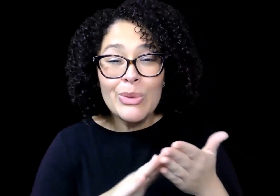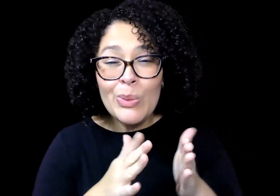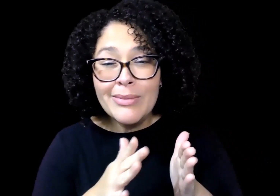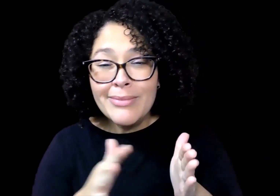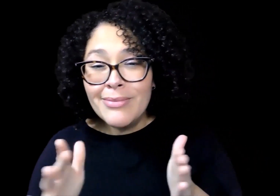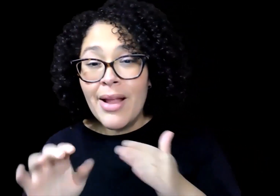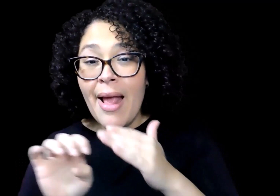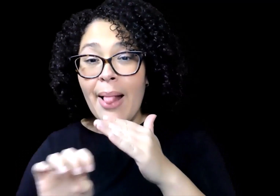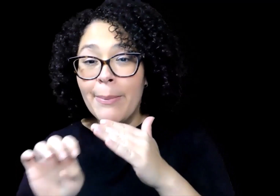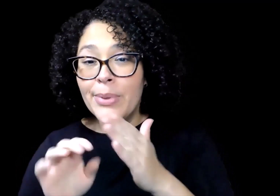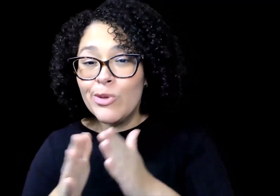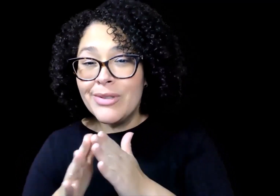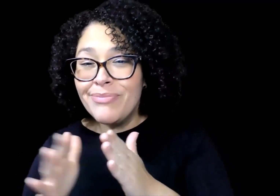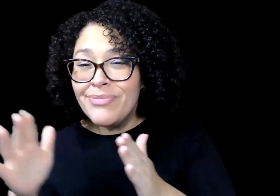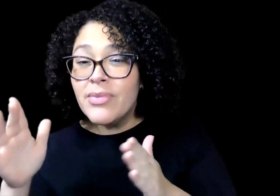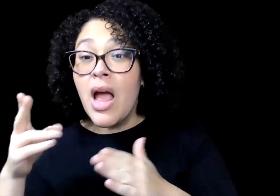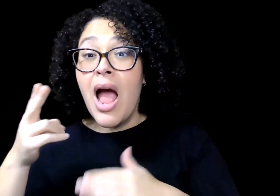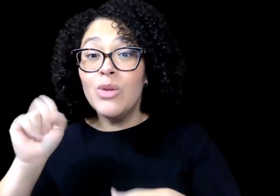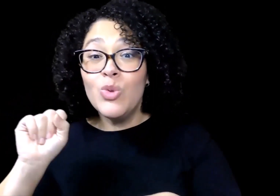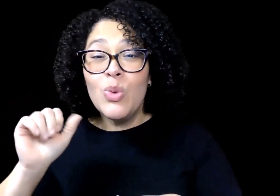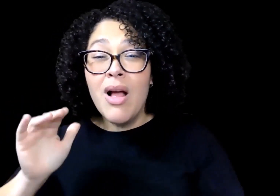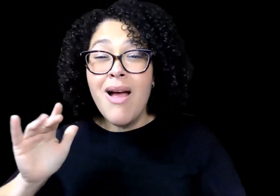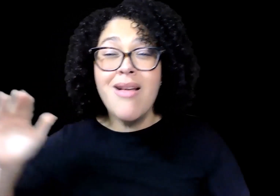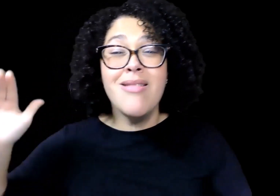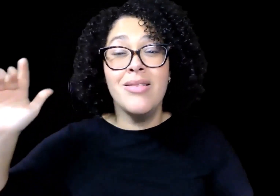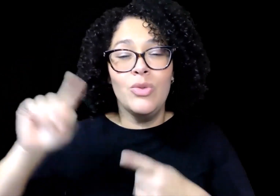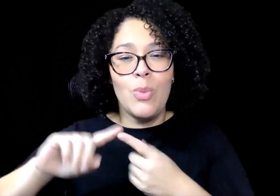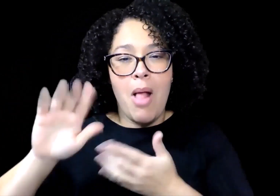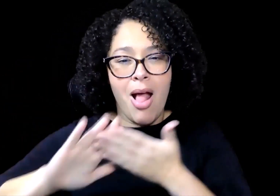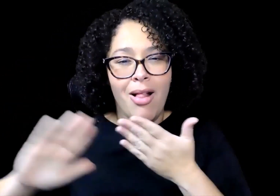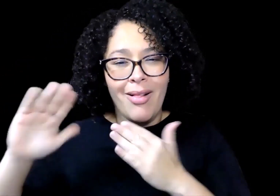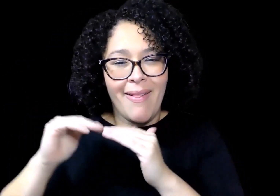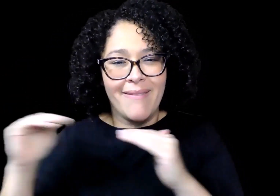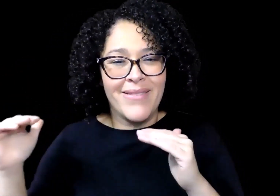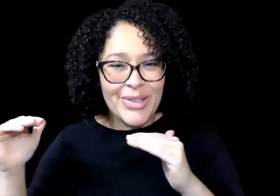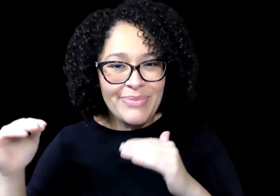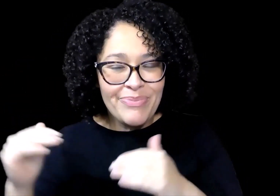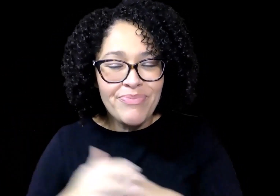from infant programs to elementary to high school and beyond